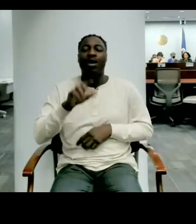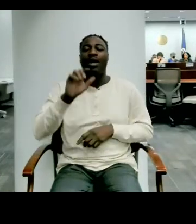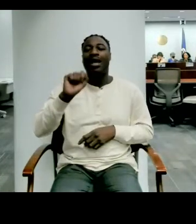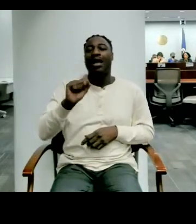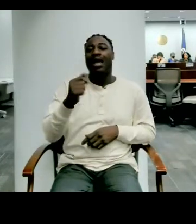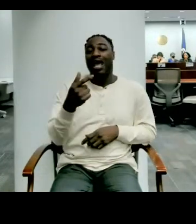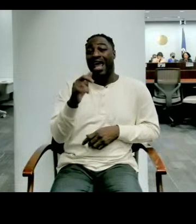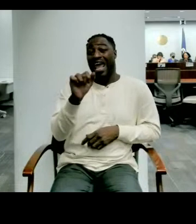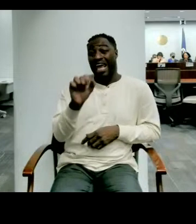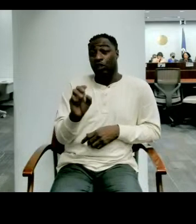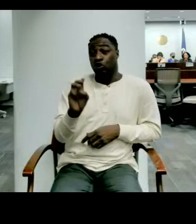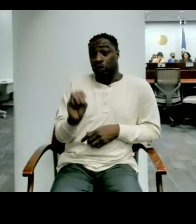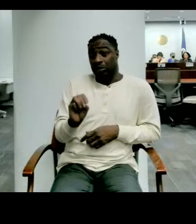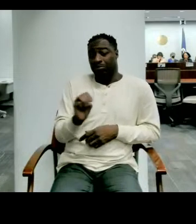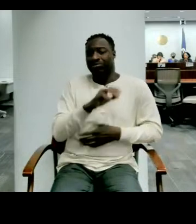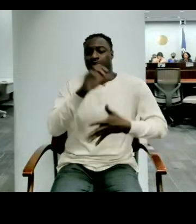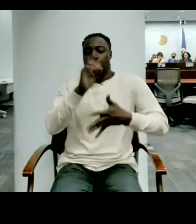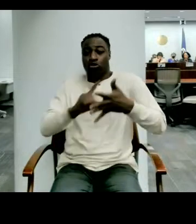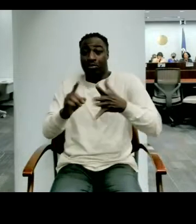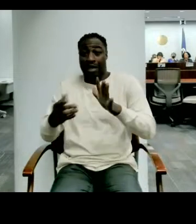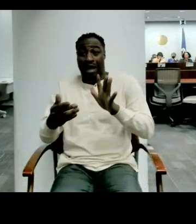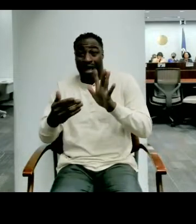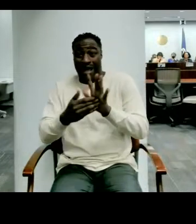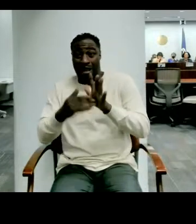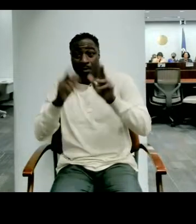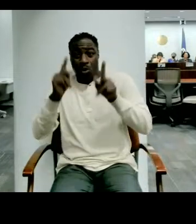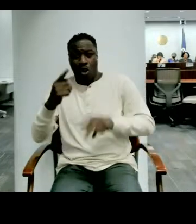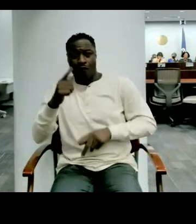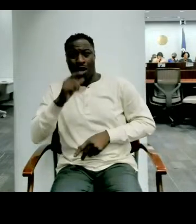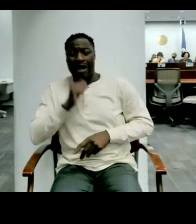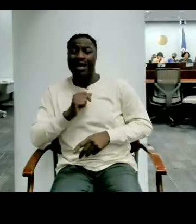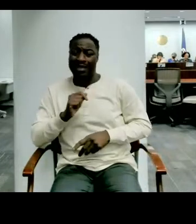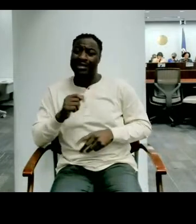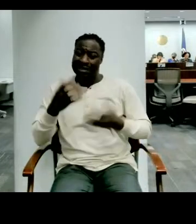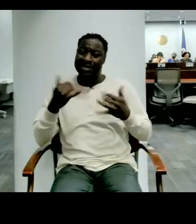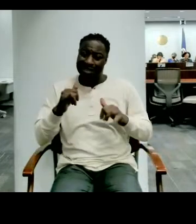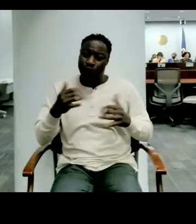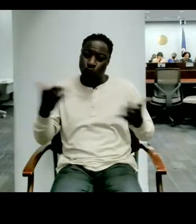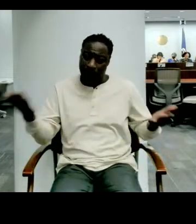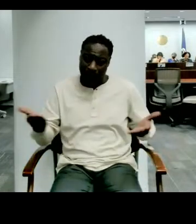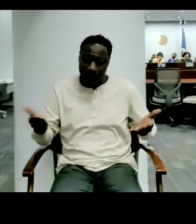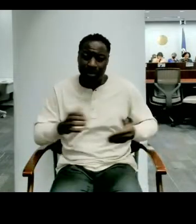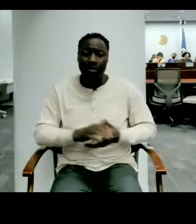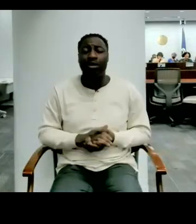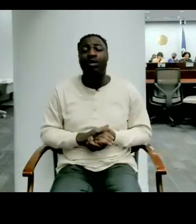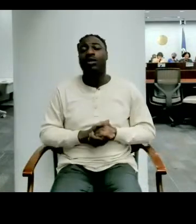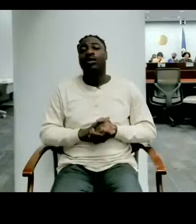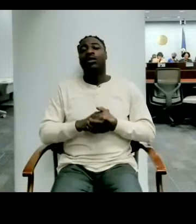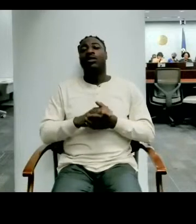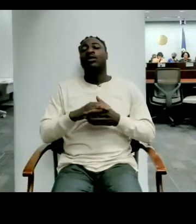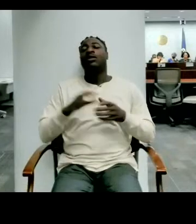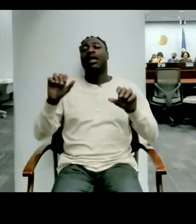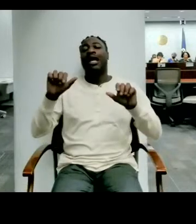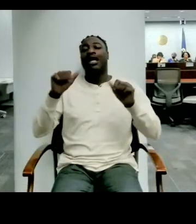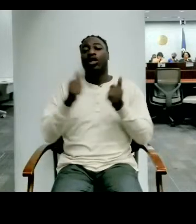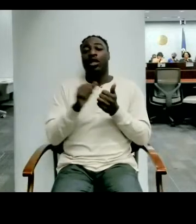is still prevalent and must be addressed. Research released by AARP in May 2021 found